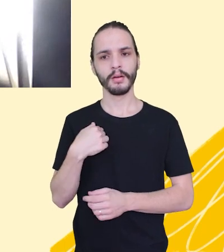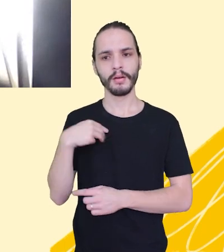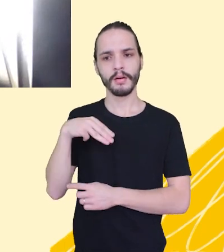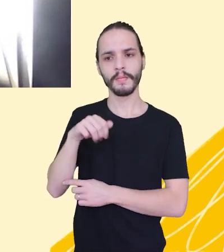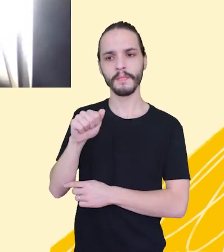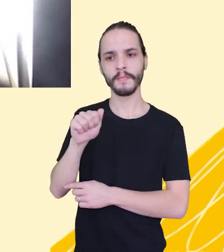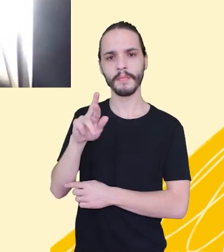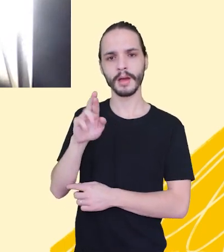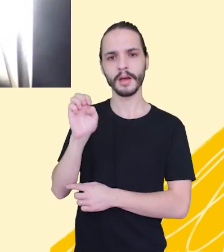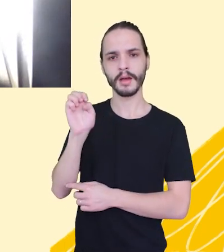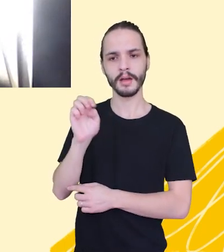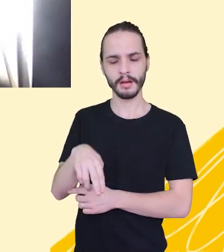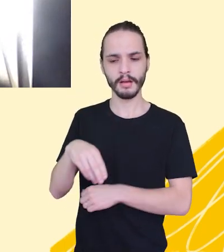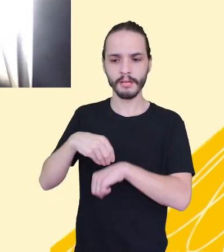And then I asked Dana.